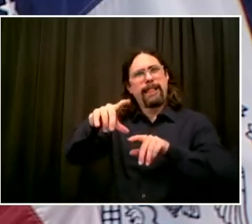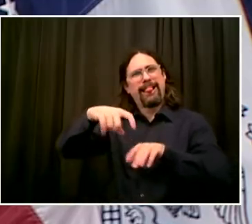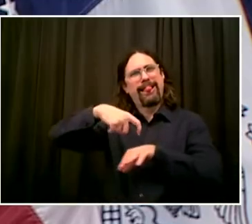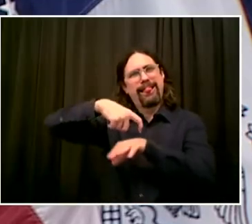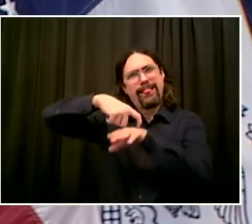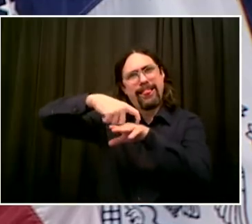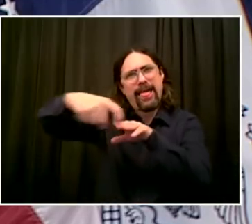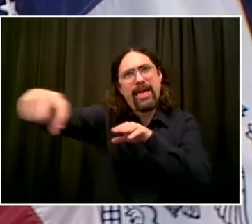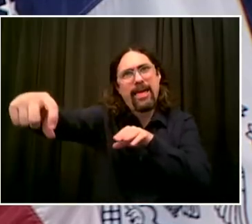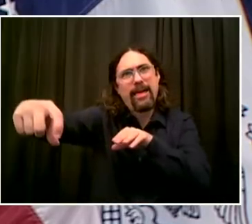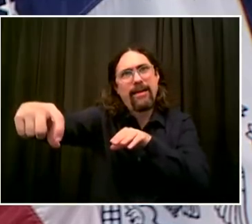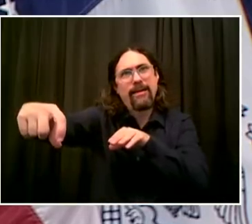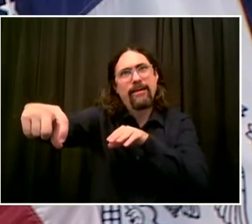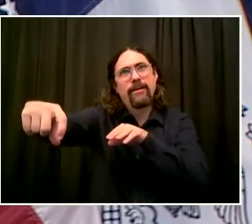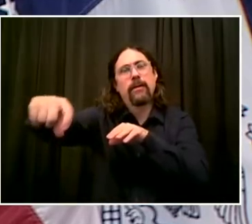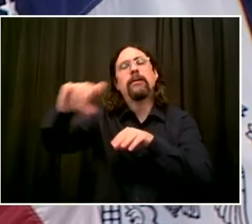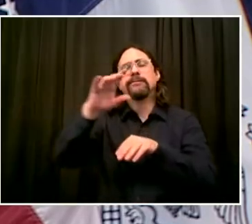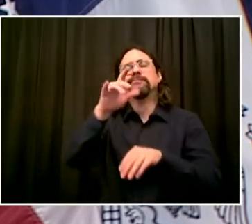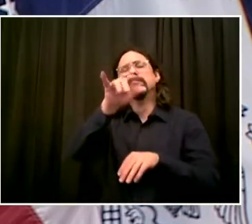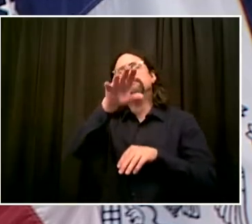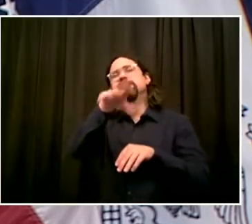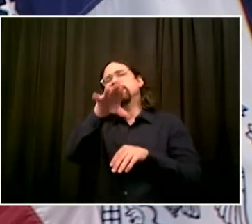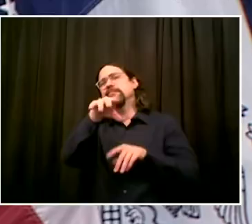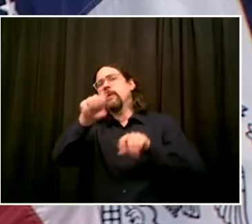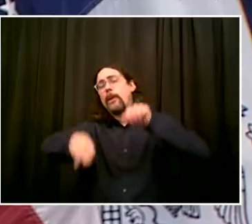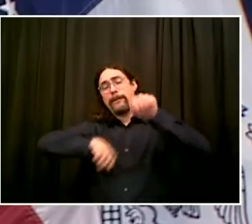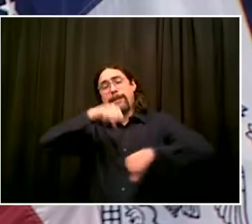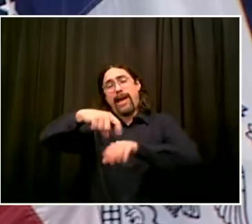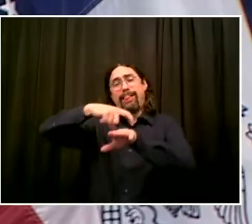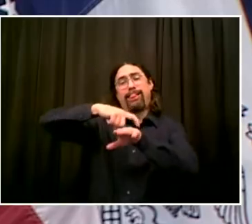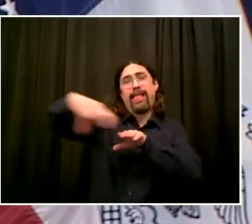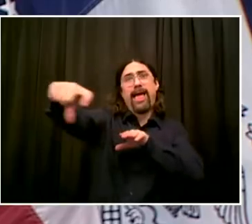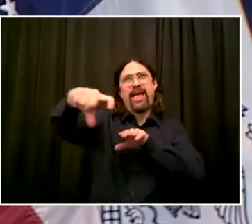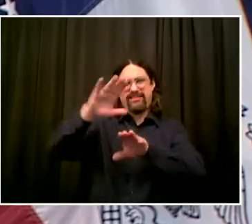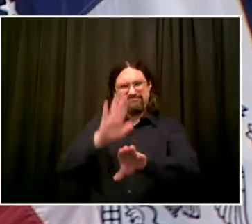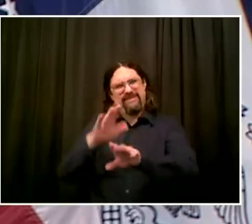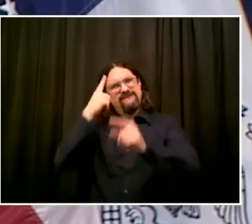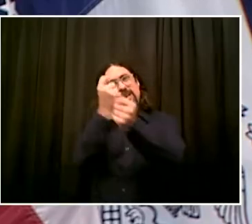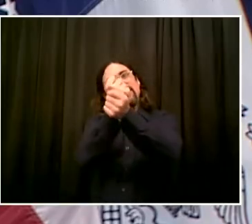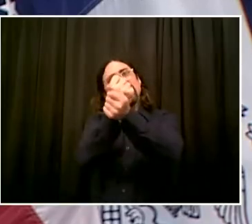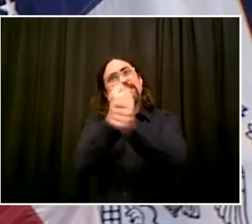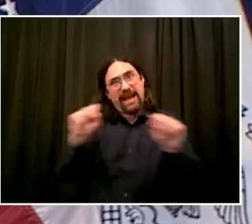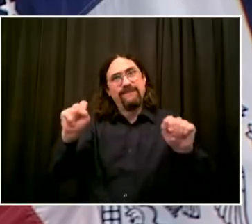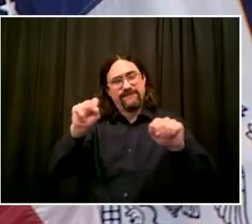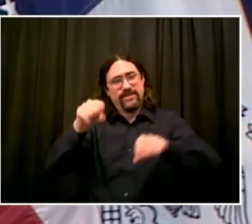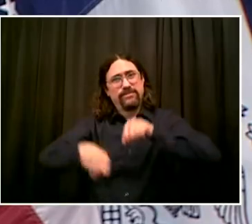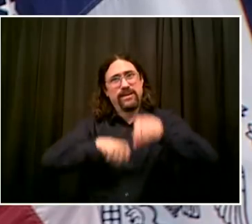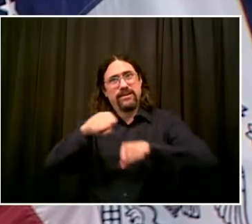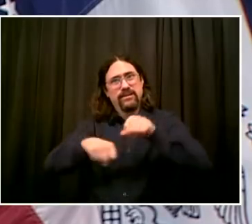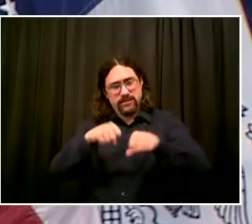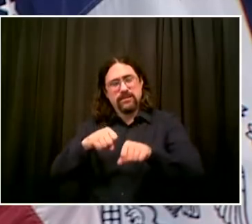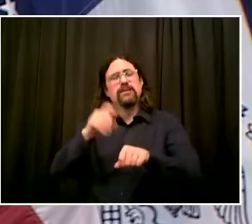THEIR COMMUNITIES AND GETTING COPS OUT OF BIKES AND UBS LANES. GIVE A COMMENT THAT THE NYPD IS FAILING TO DO